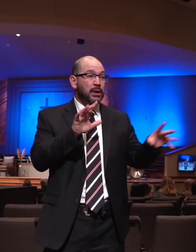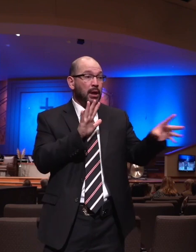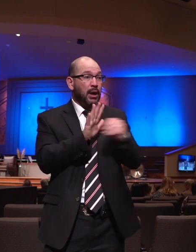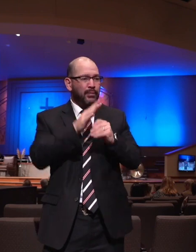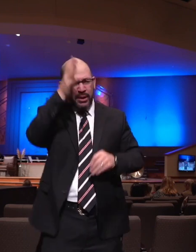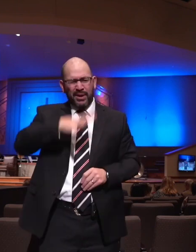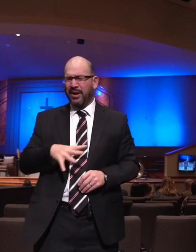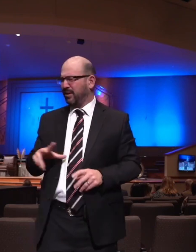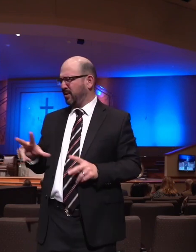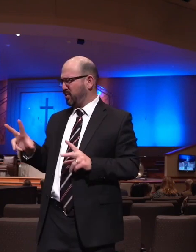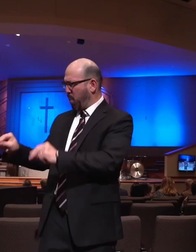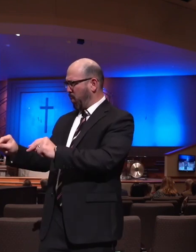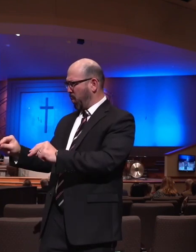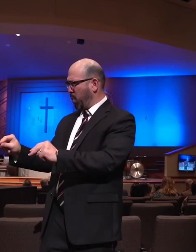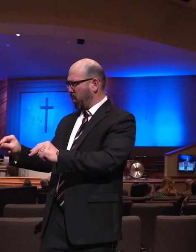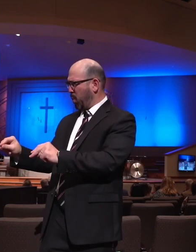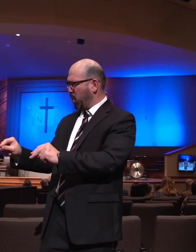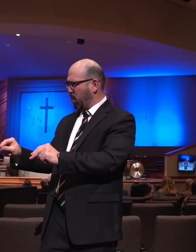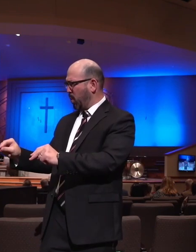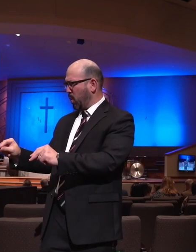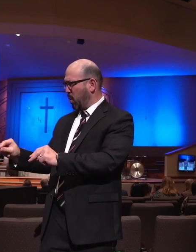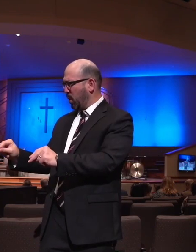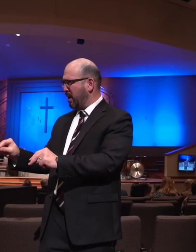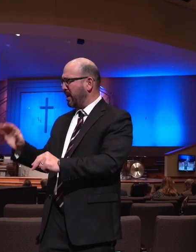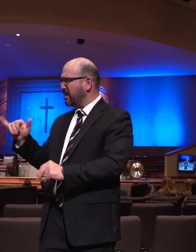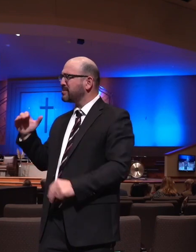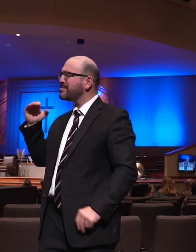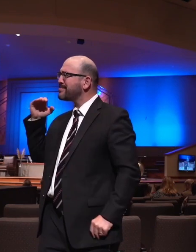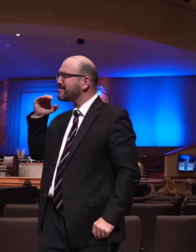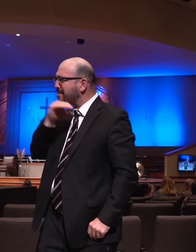can I just tell you something ladies that is a lie from the pit of Hell